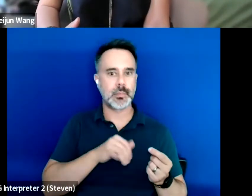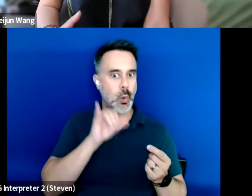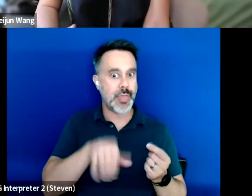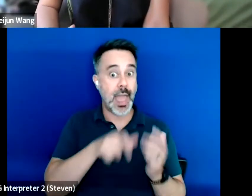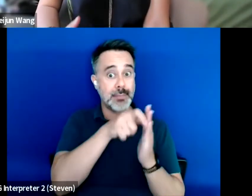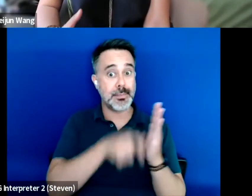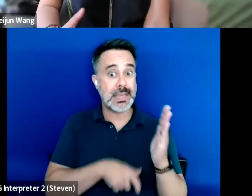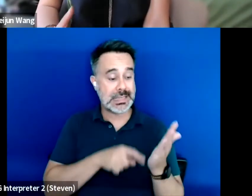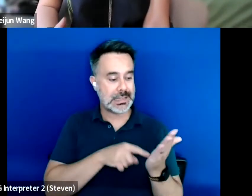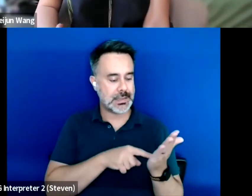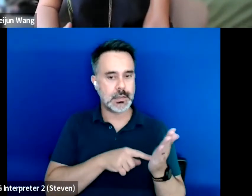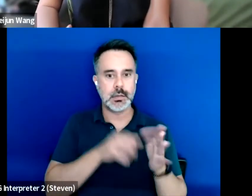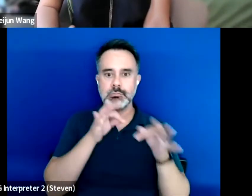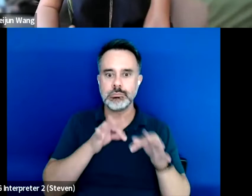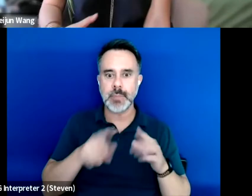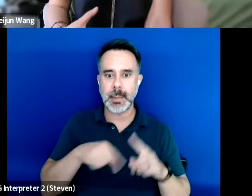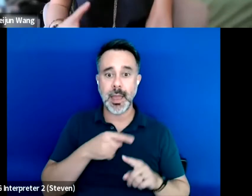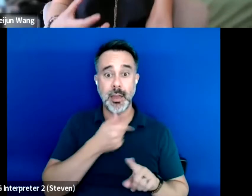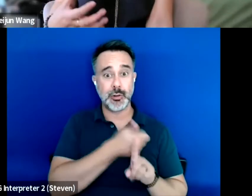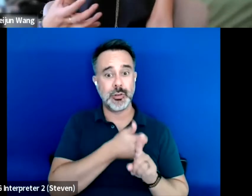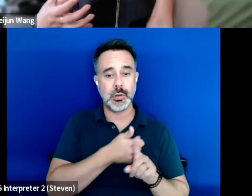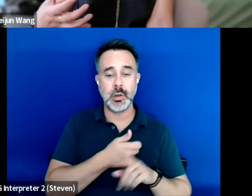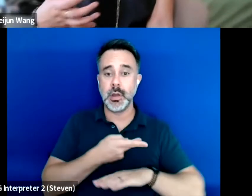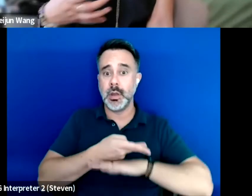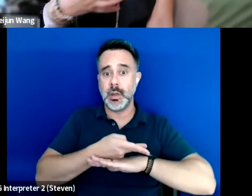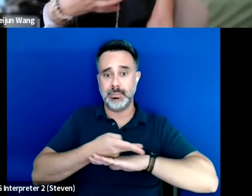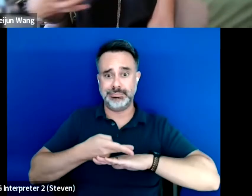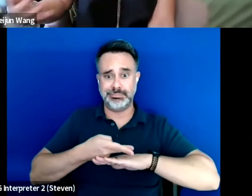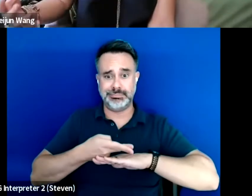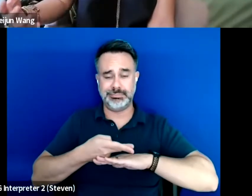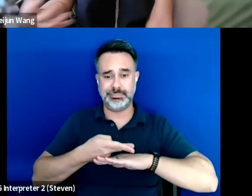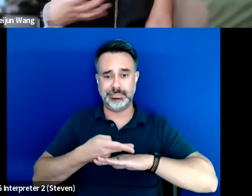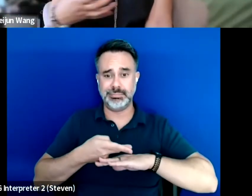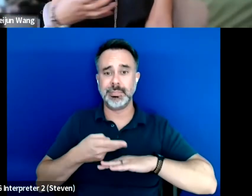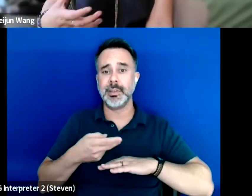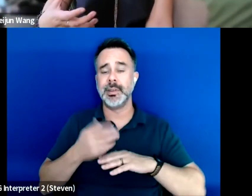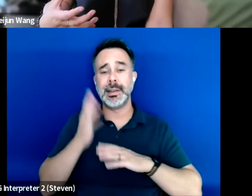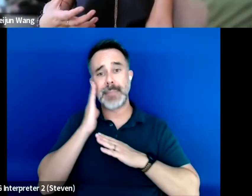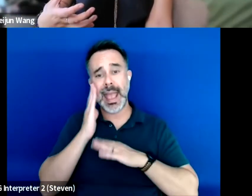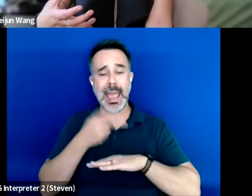to work super hard all the time and you've got to grind. And you've got to, like, always be on call.